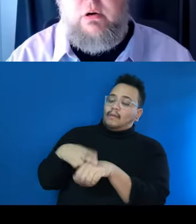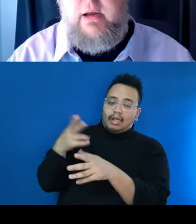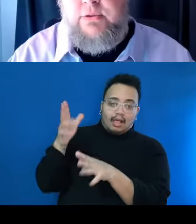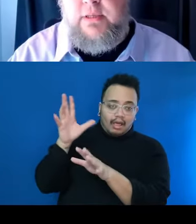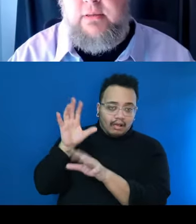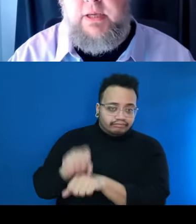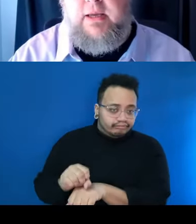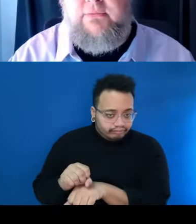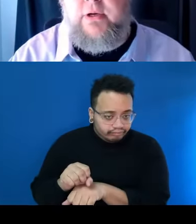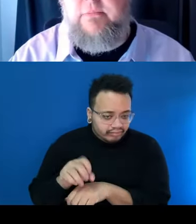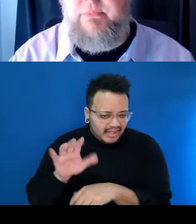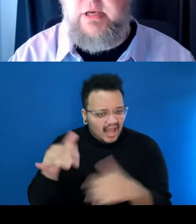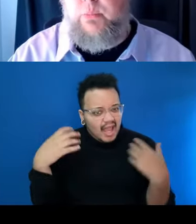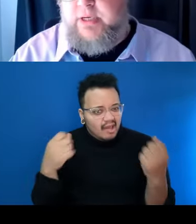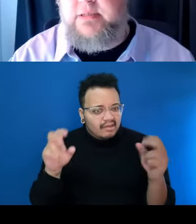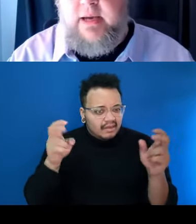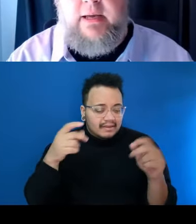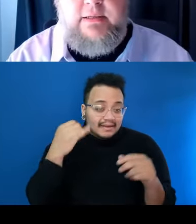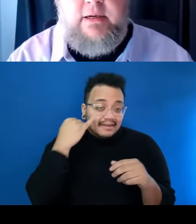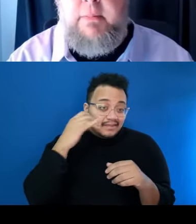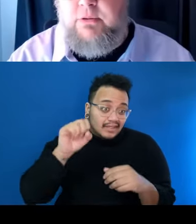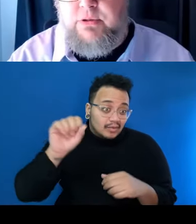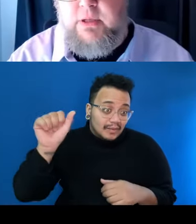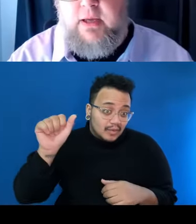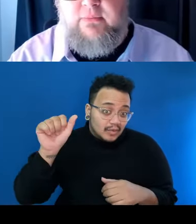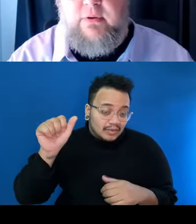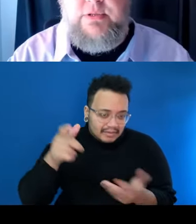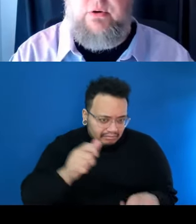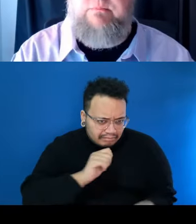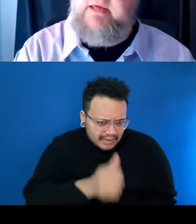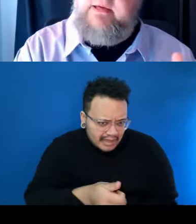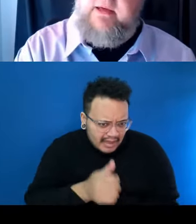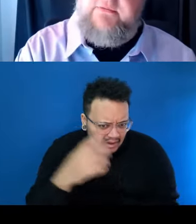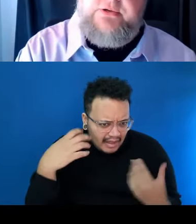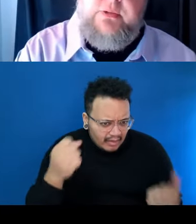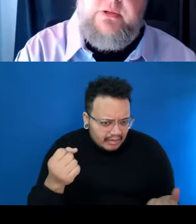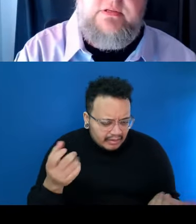or healthy behavior when it's not healthy behavior. So, if sexual abuse